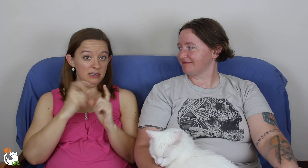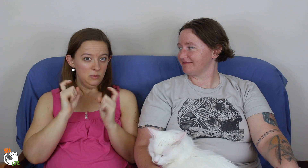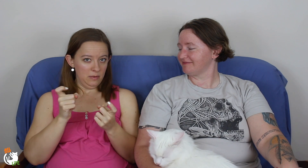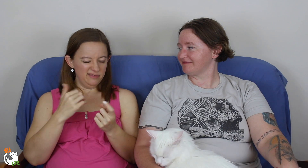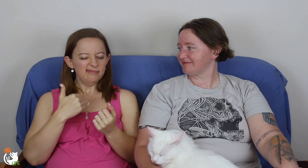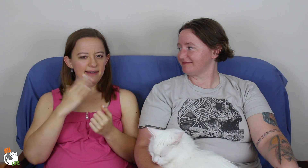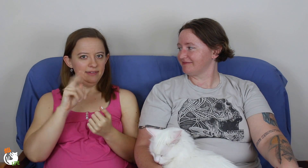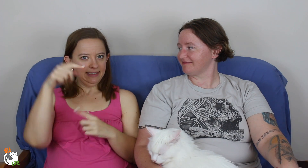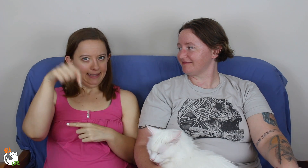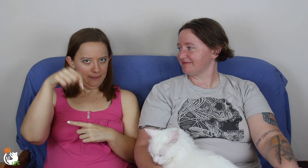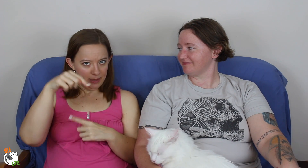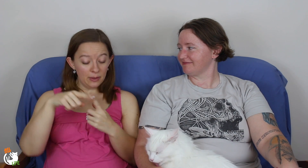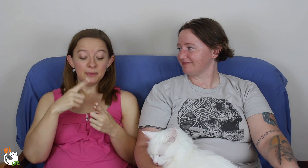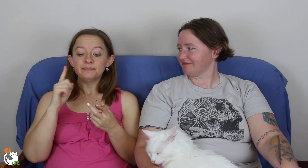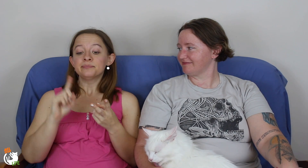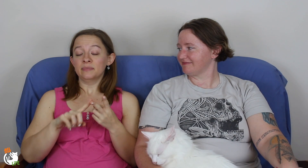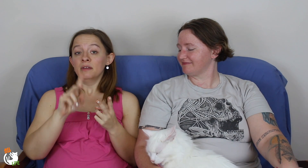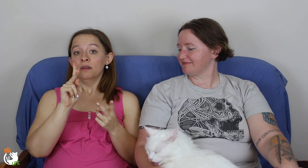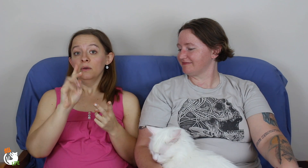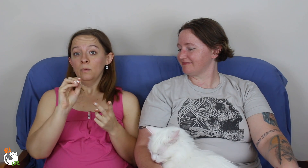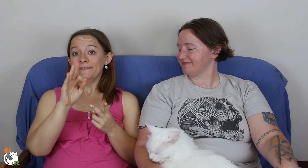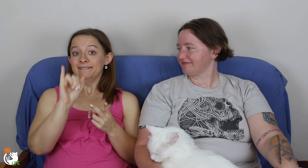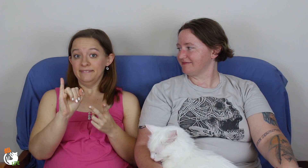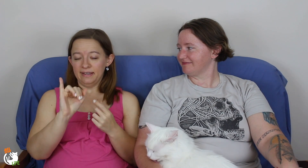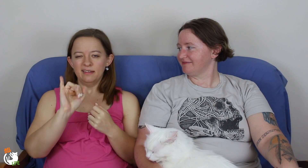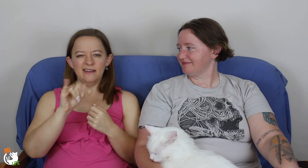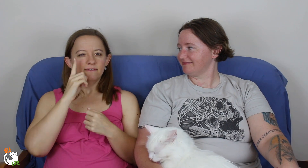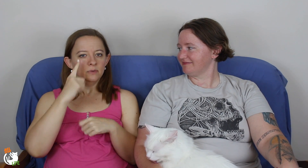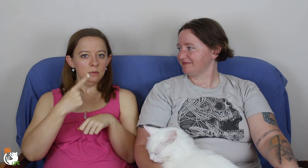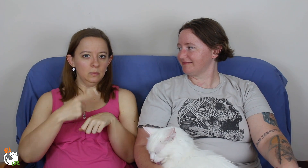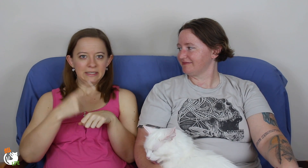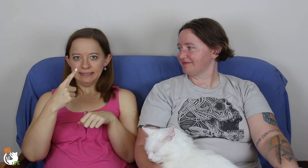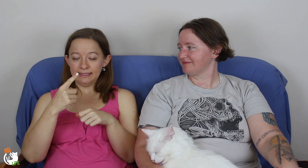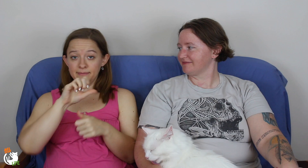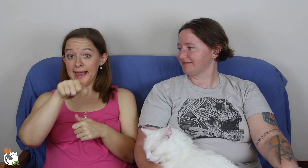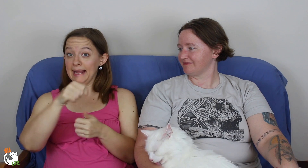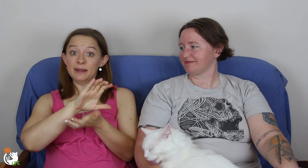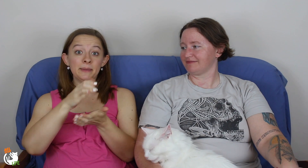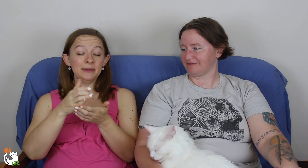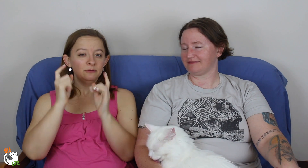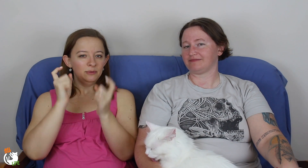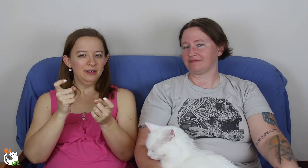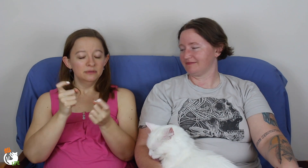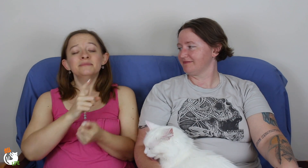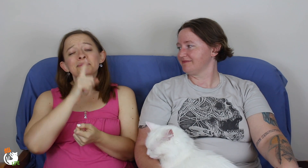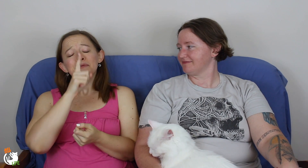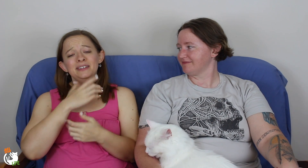It's a monthly donation which will be down below. Or you can go through Ko-fi, which is a one-time any amount donation.